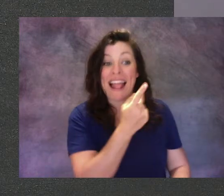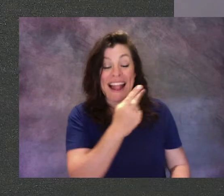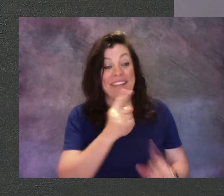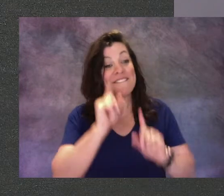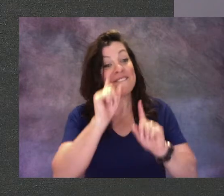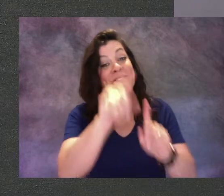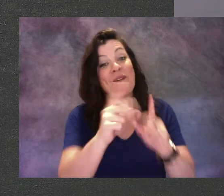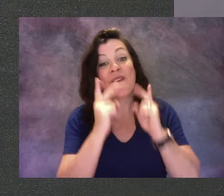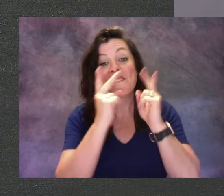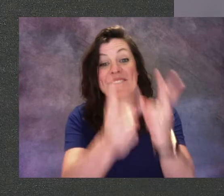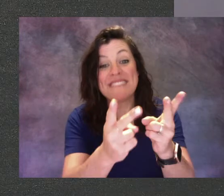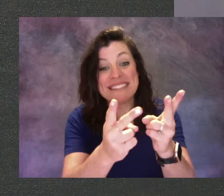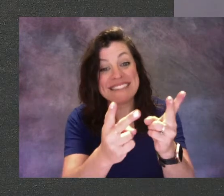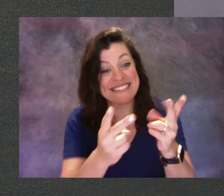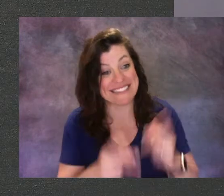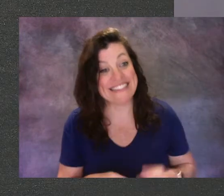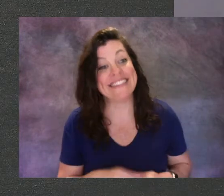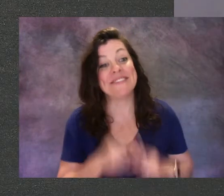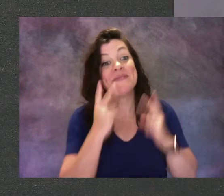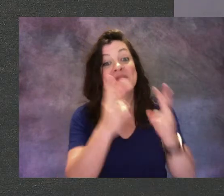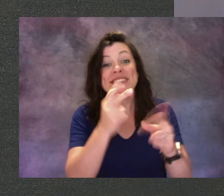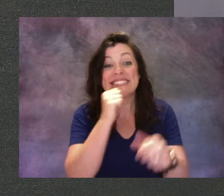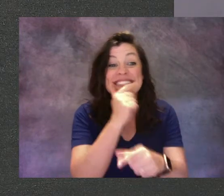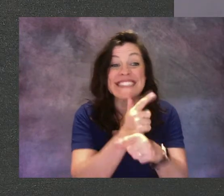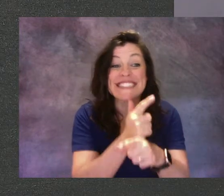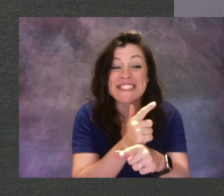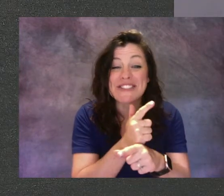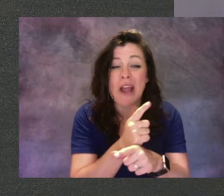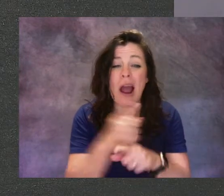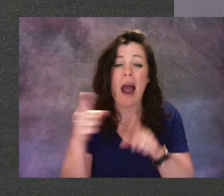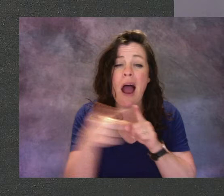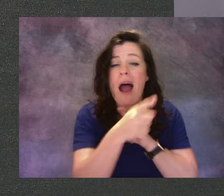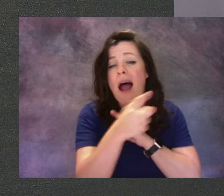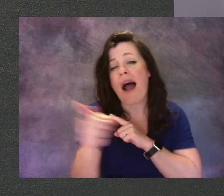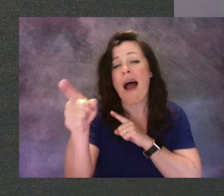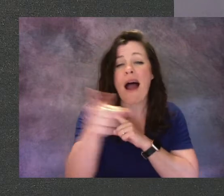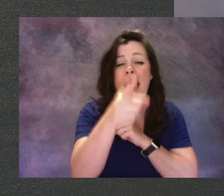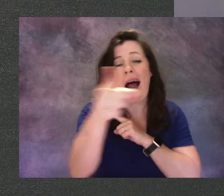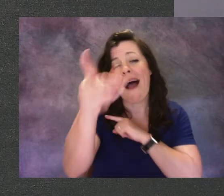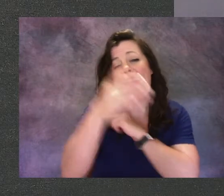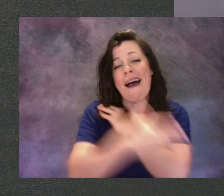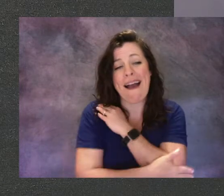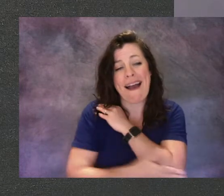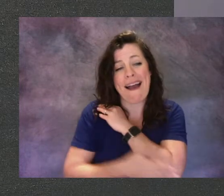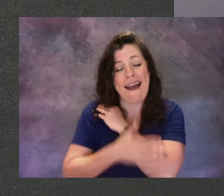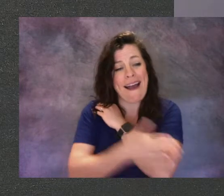loves to go visiting. When he visits his sister in the country, he always calls ahead.